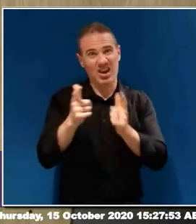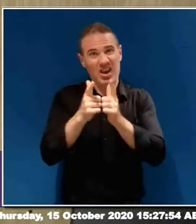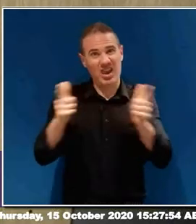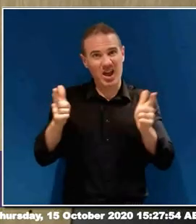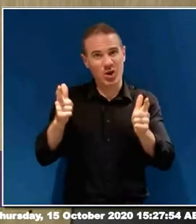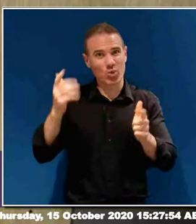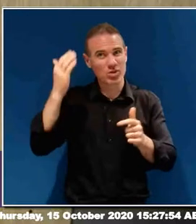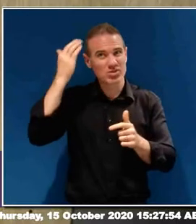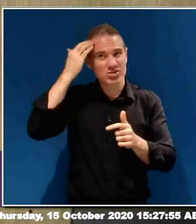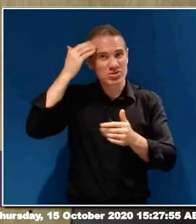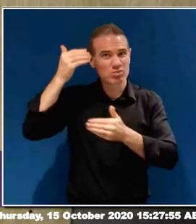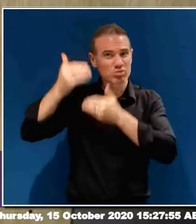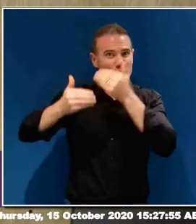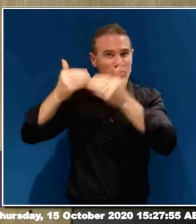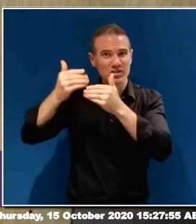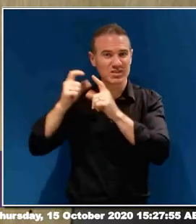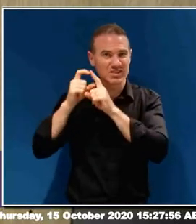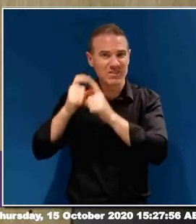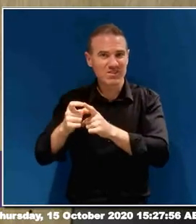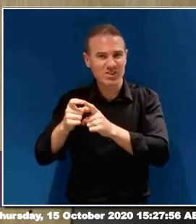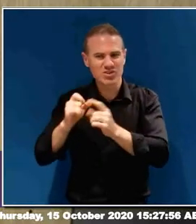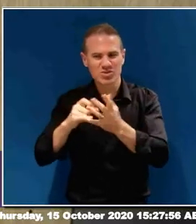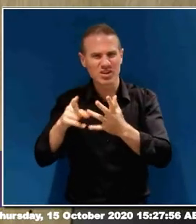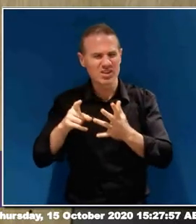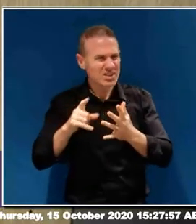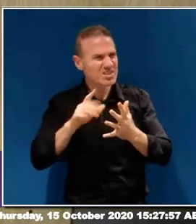not comprehend what they're being told.